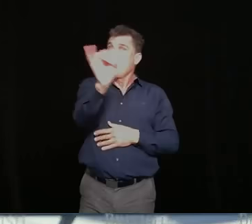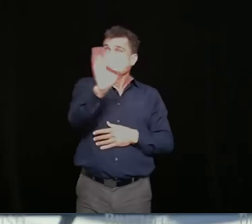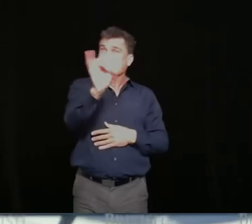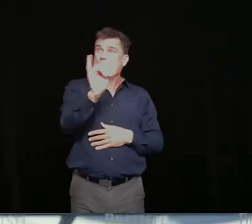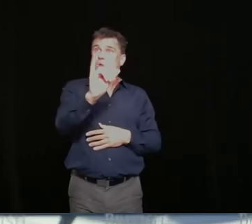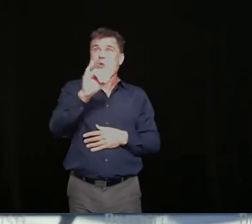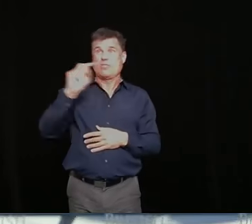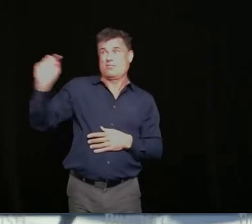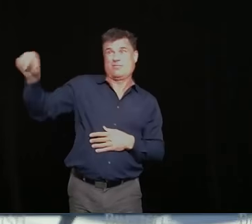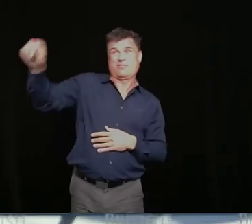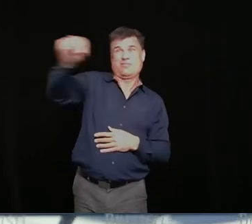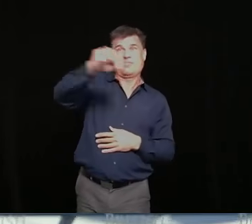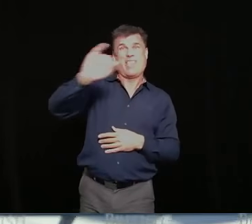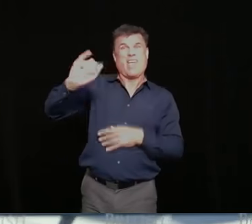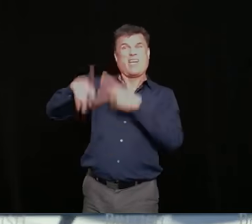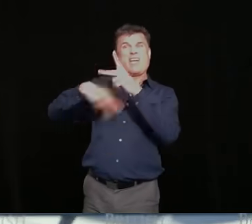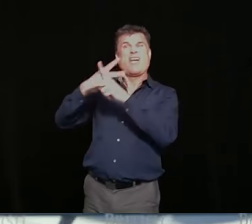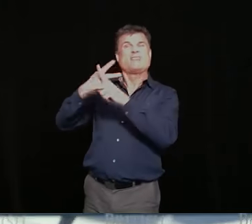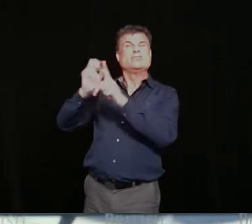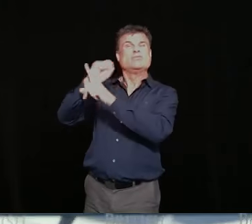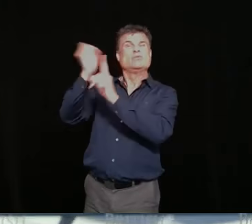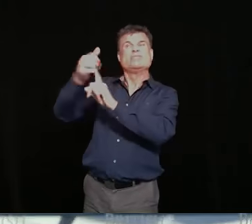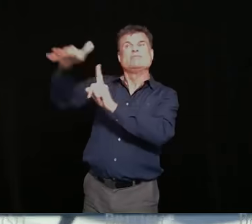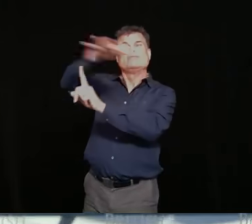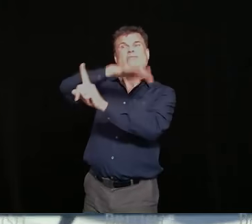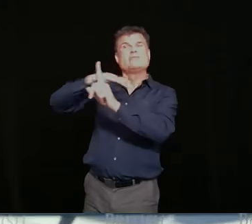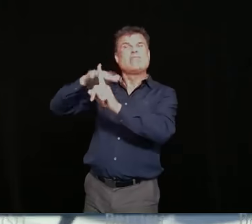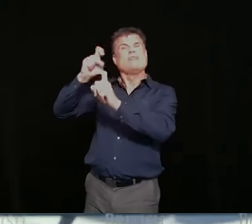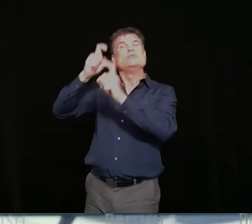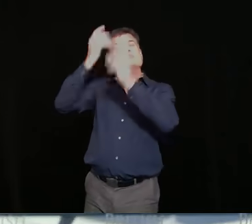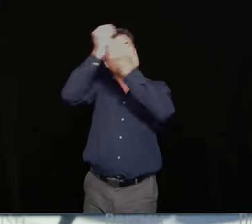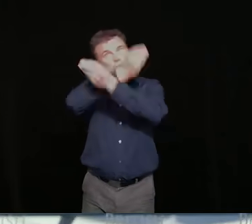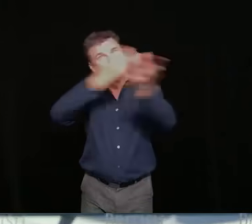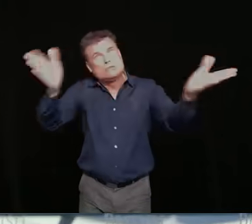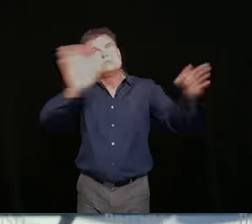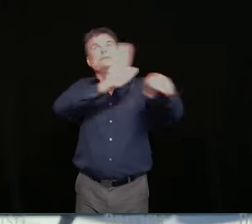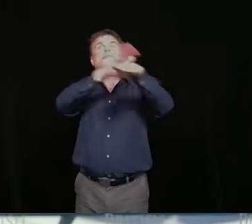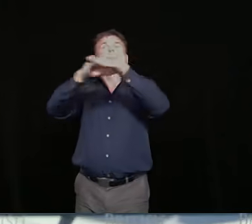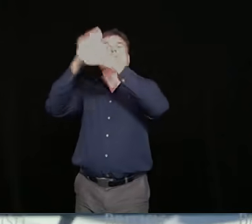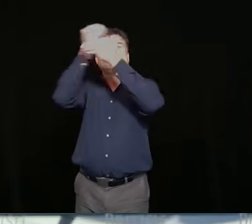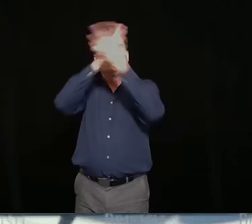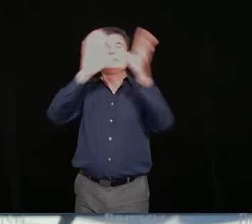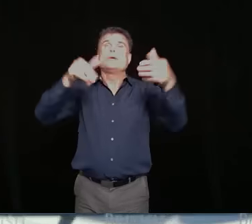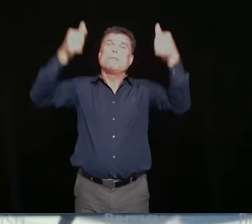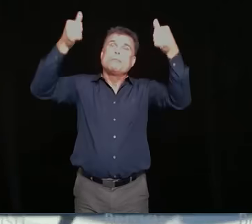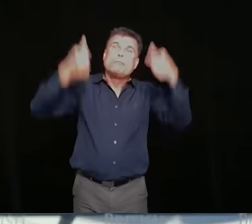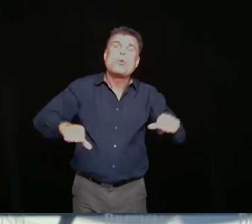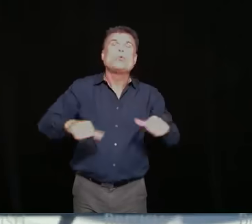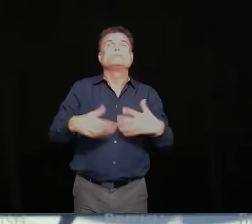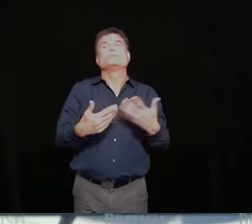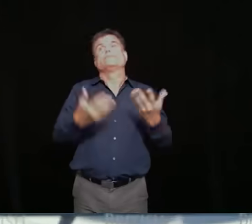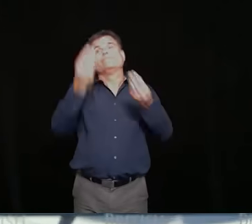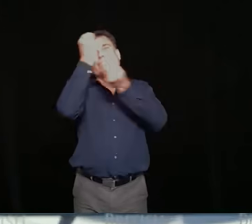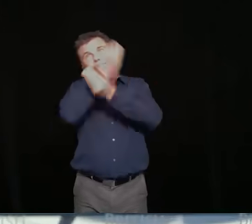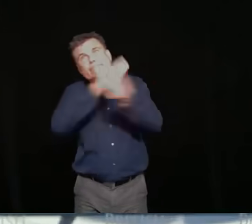If the school wants to make masks mandatory say they are not allowed to or if they choose to they can?